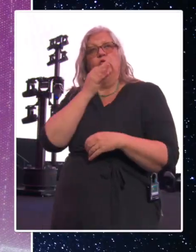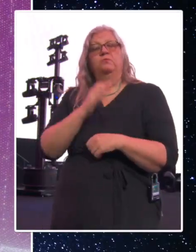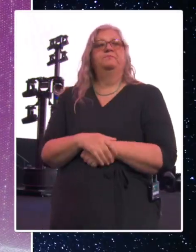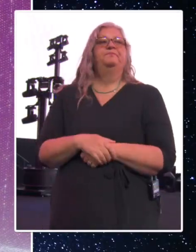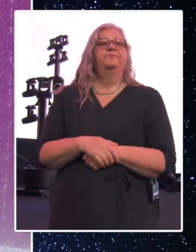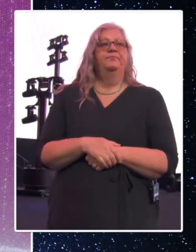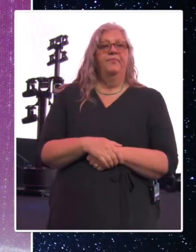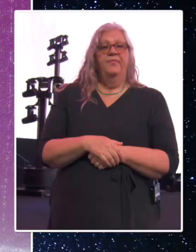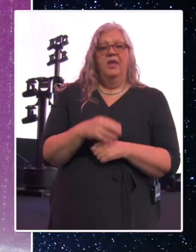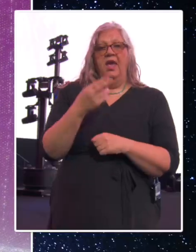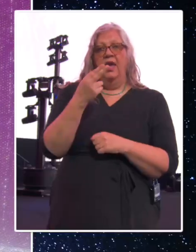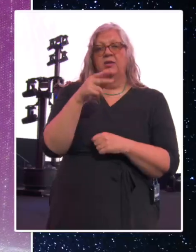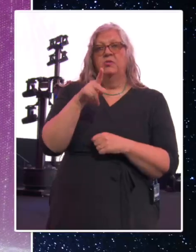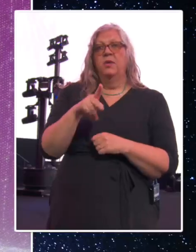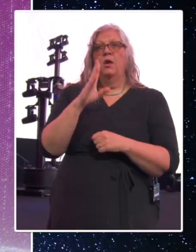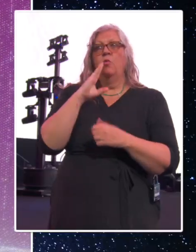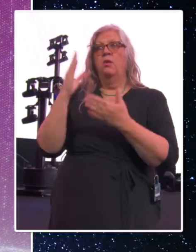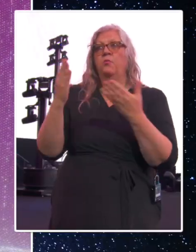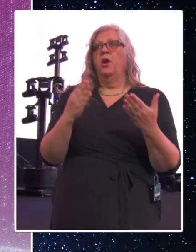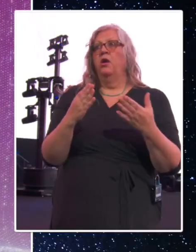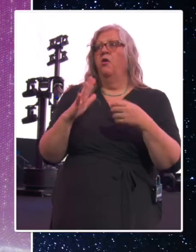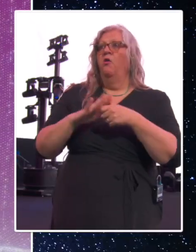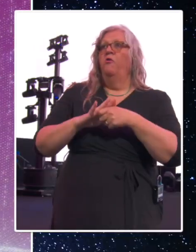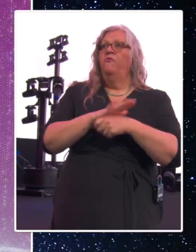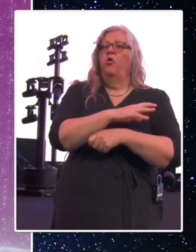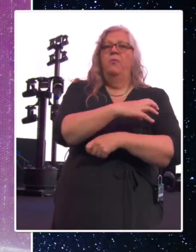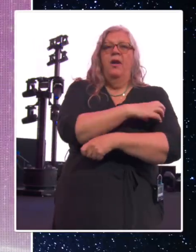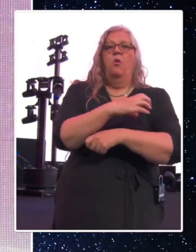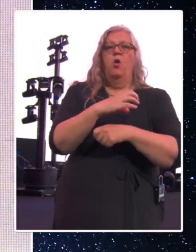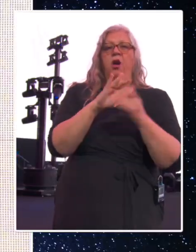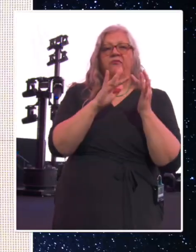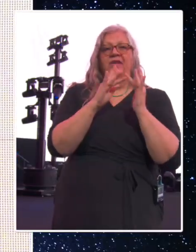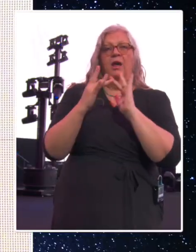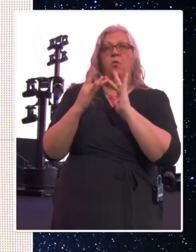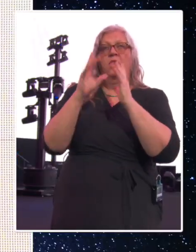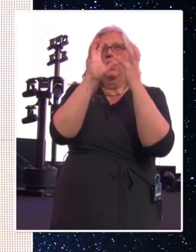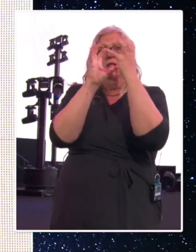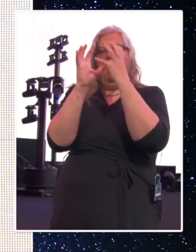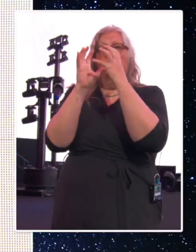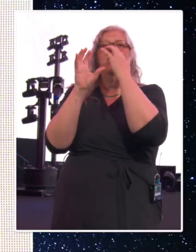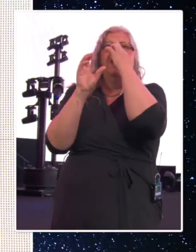HPE will bring the full power of networking, cloud, and AI capabilities